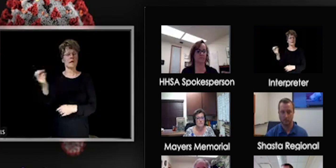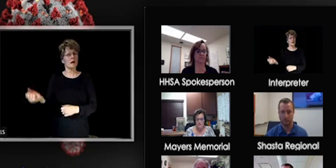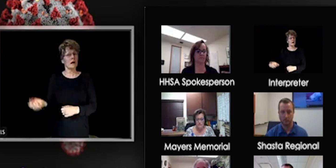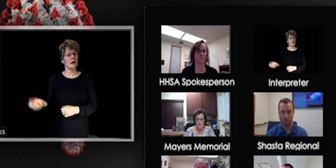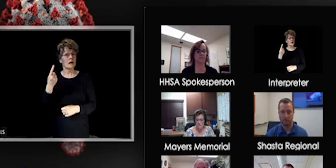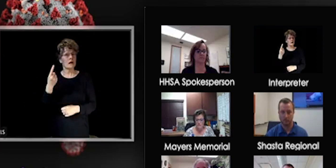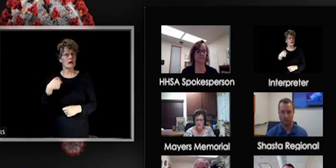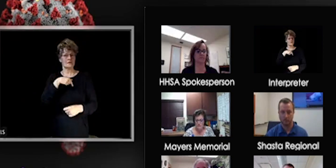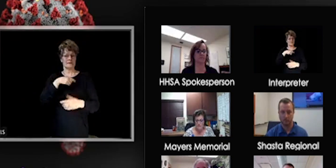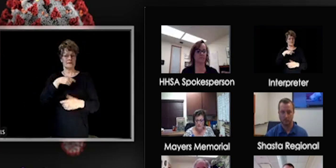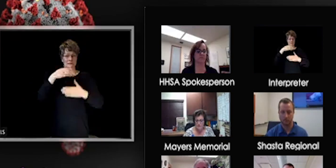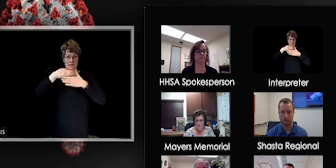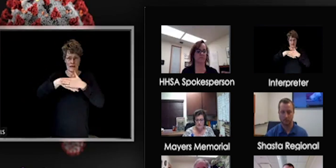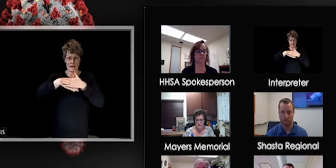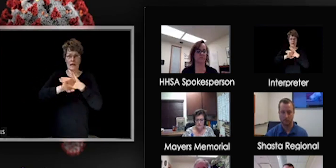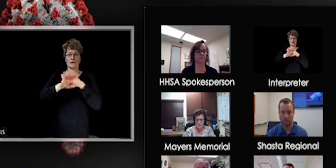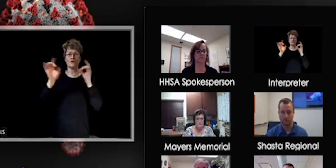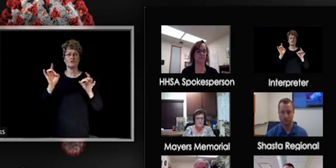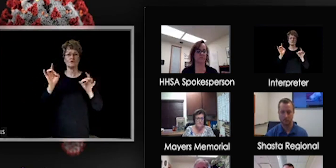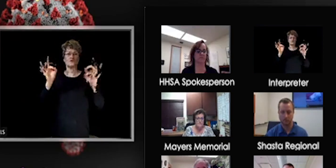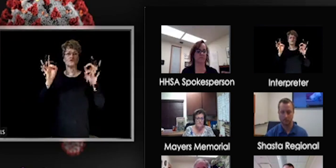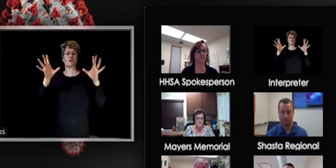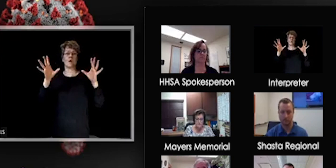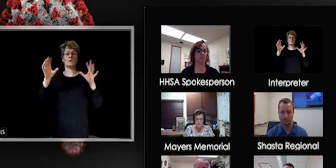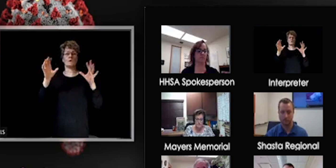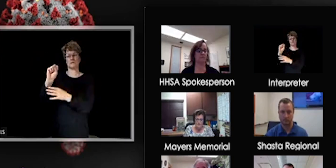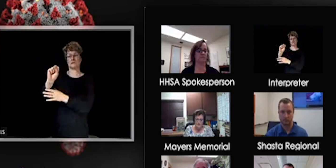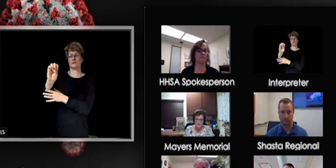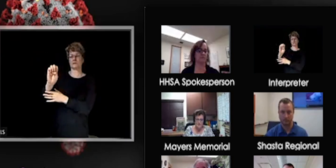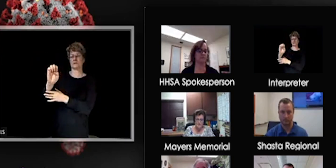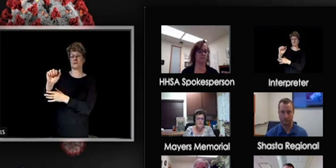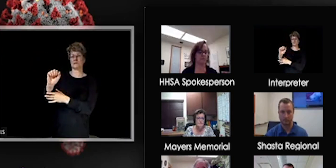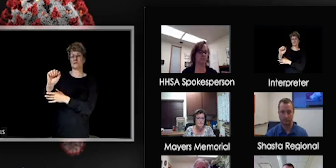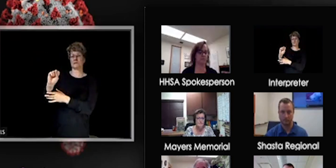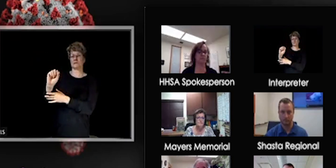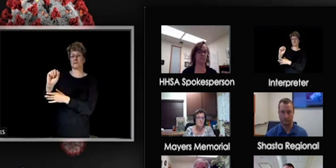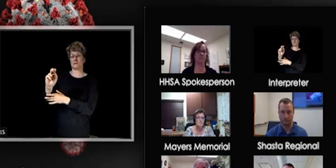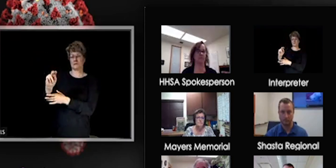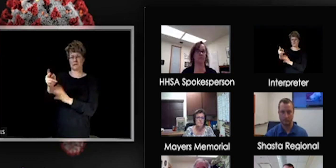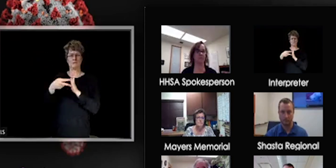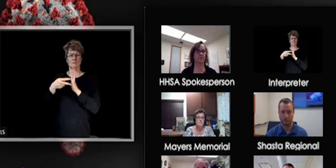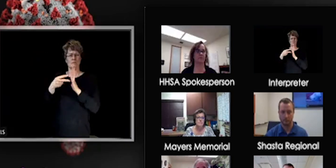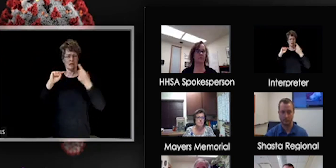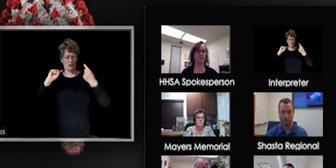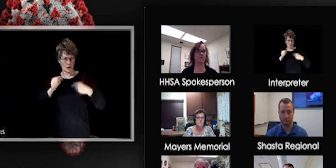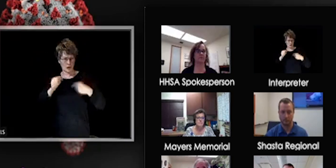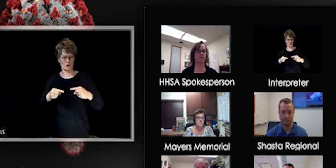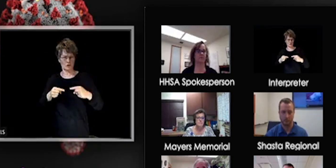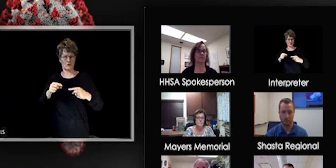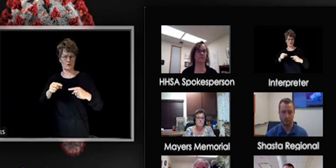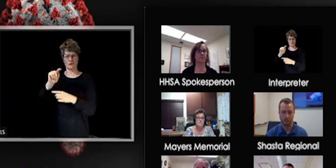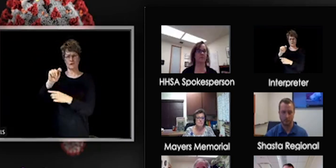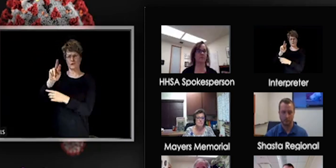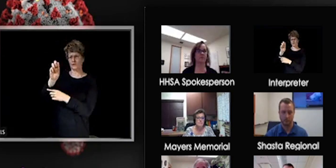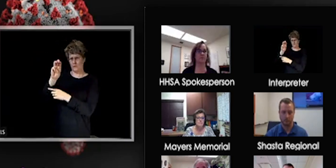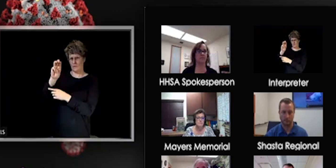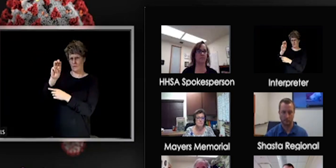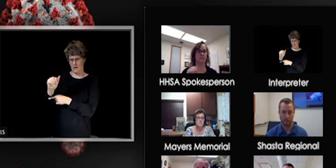I’ll tell you it started off busy. I don’t know if that is a function of people’s pent